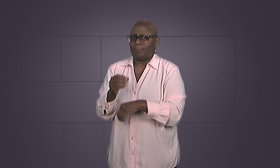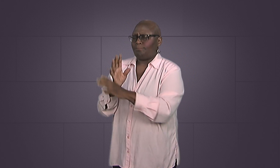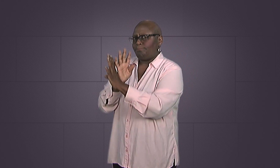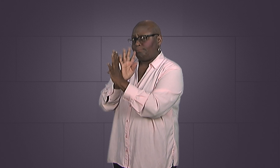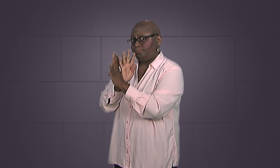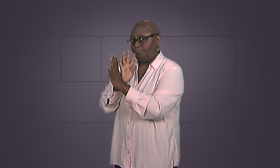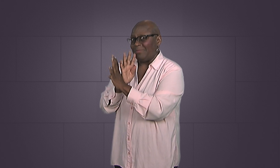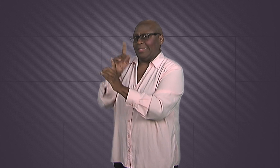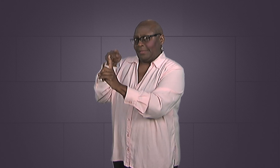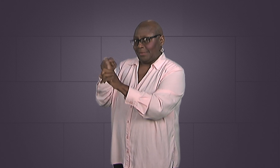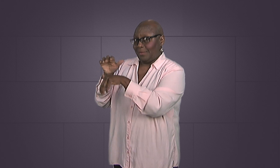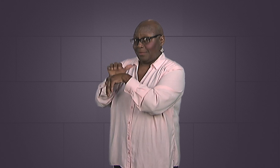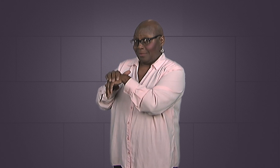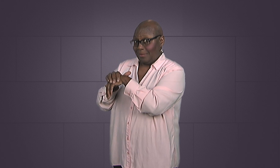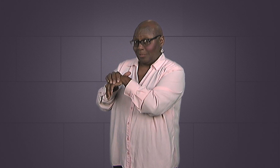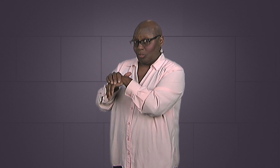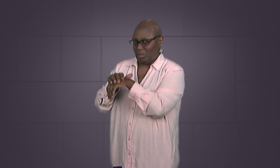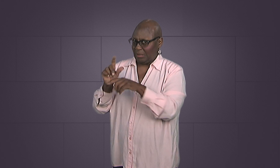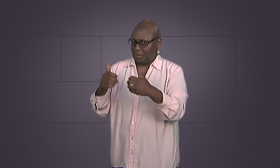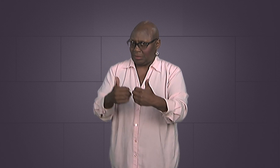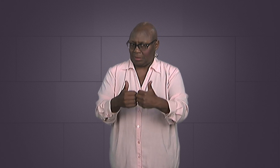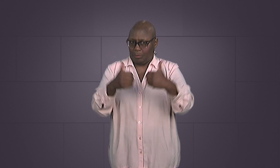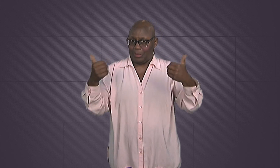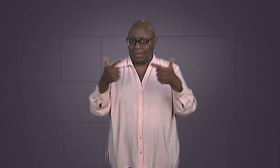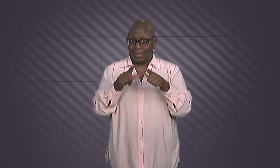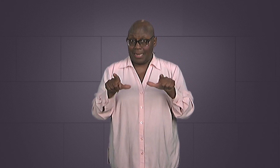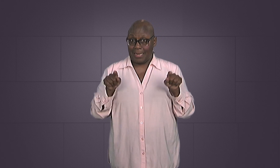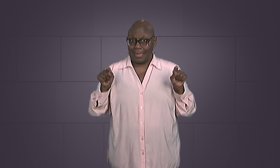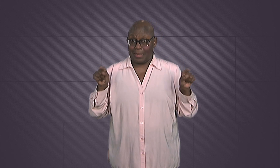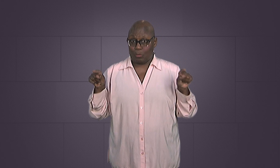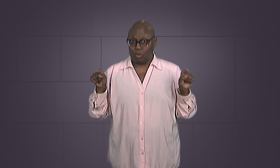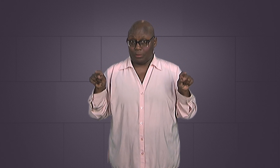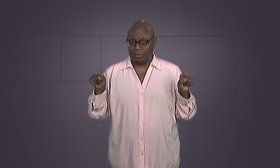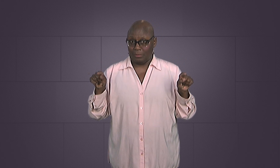and a spoken language (English), each as a separate language,